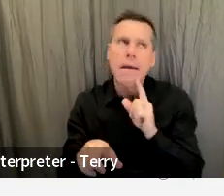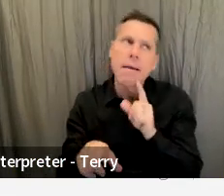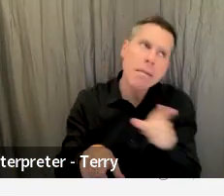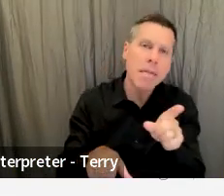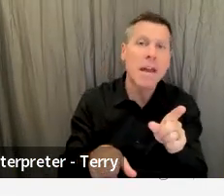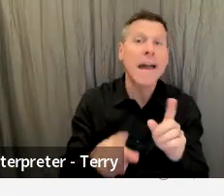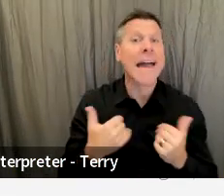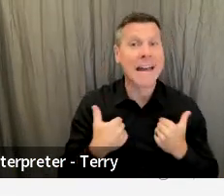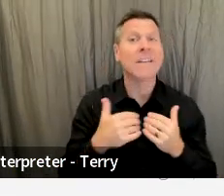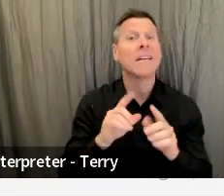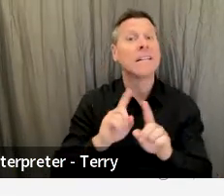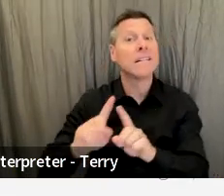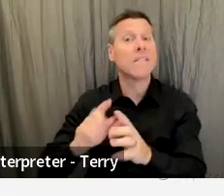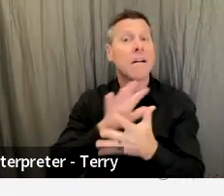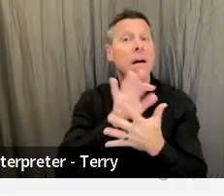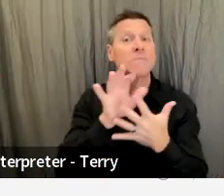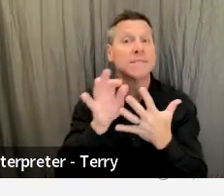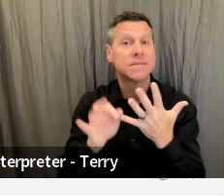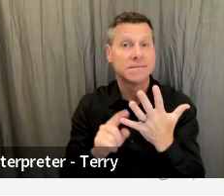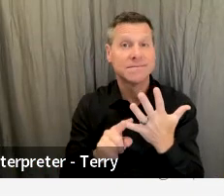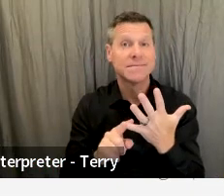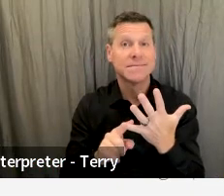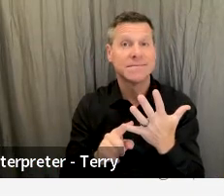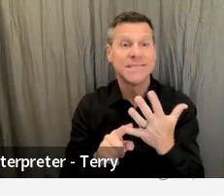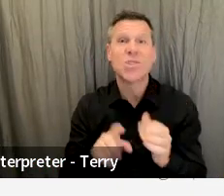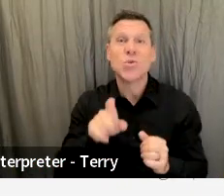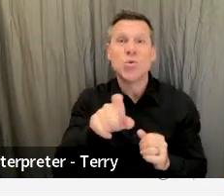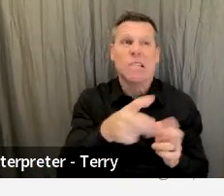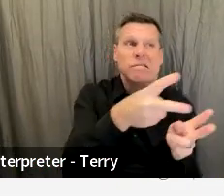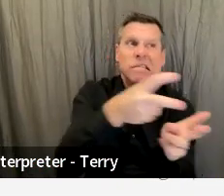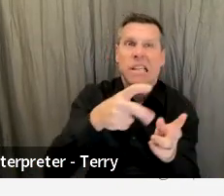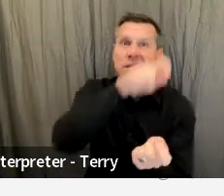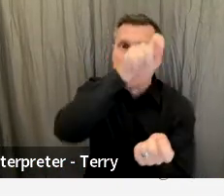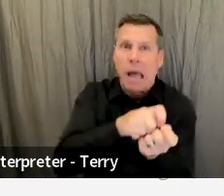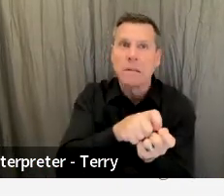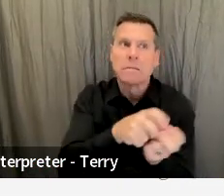these people using this exact these exact syllabi, but